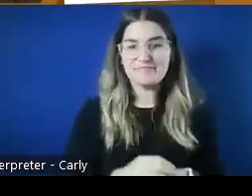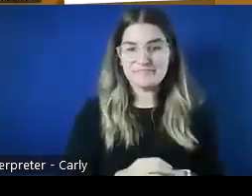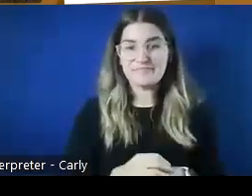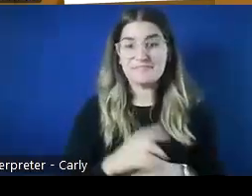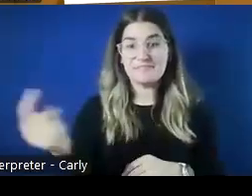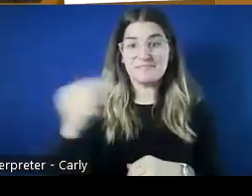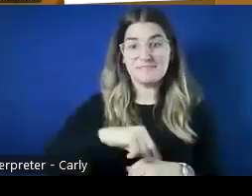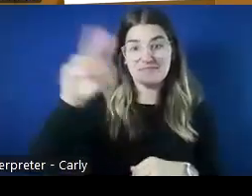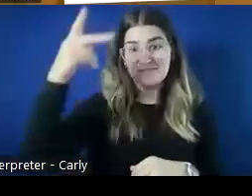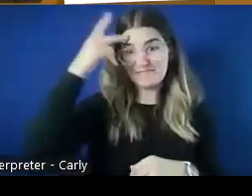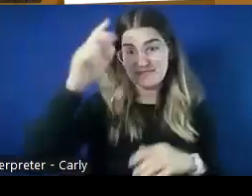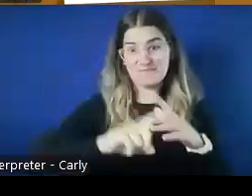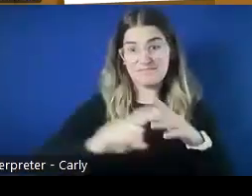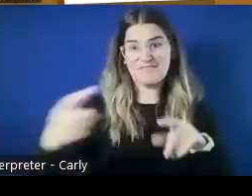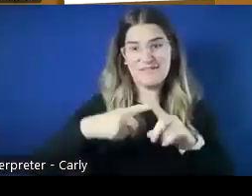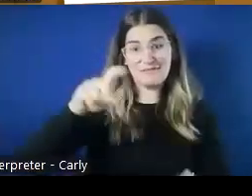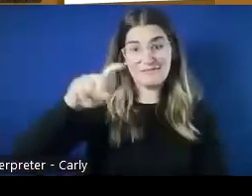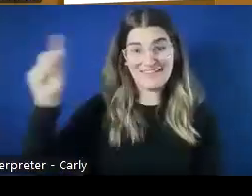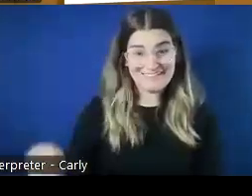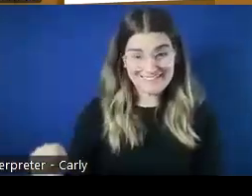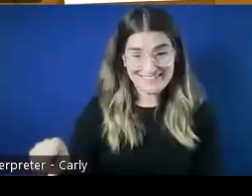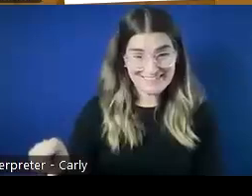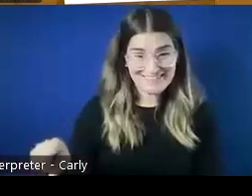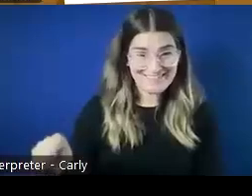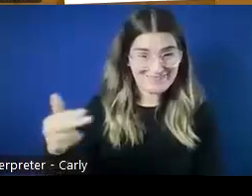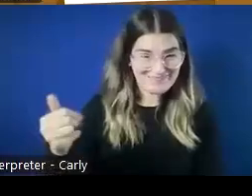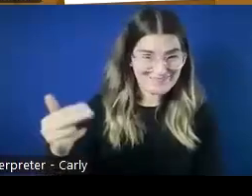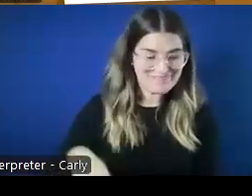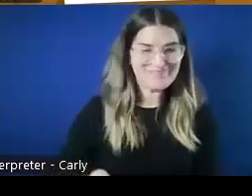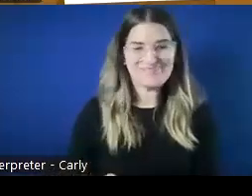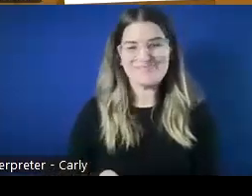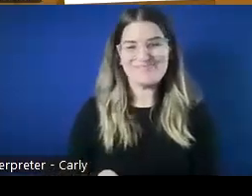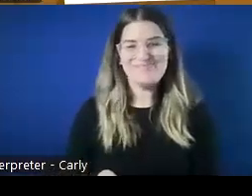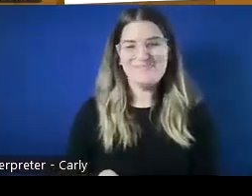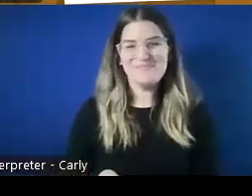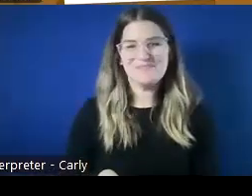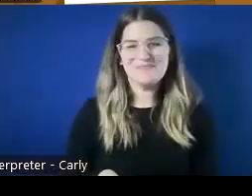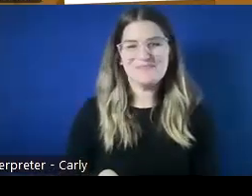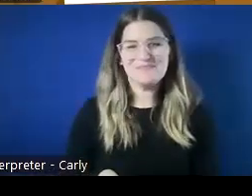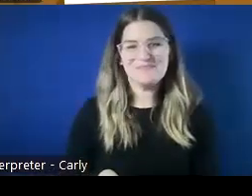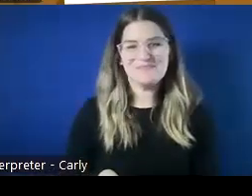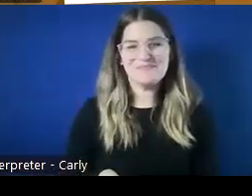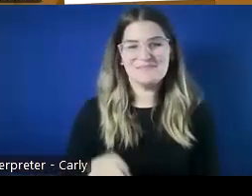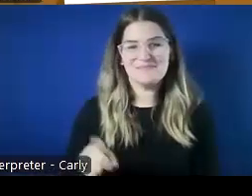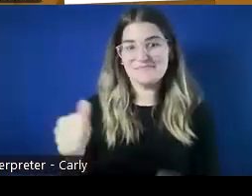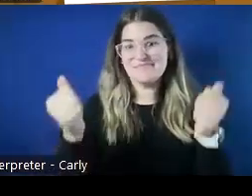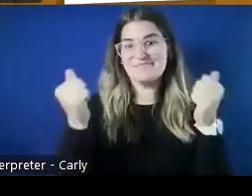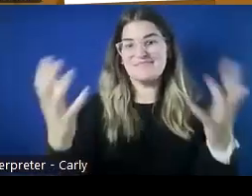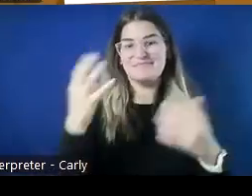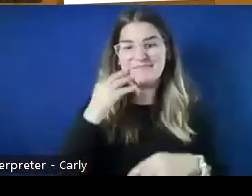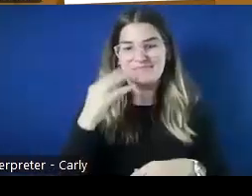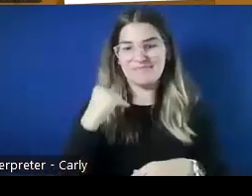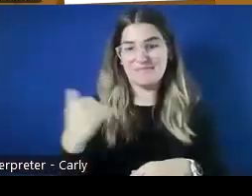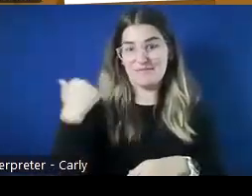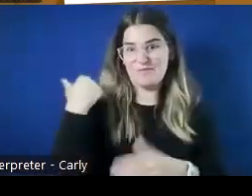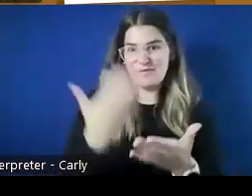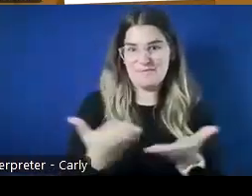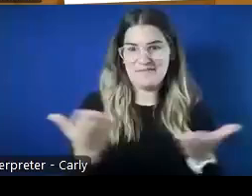Refugee from Texas and uh has had a number of experiences before coming here in clinical